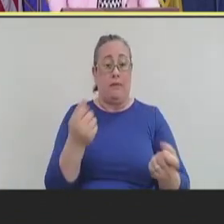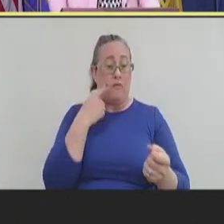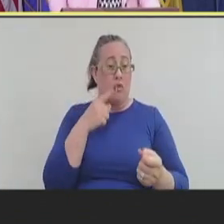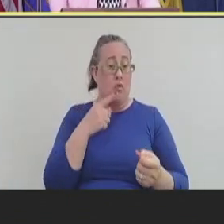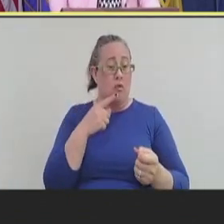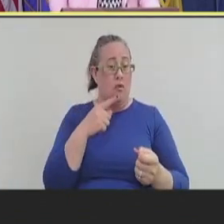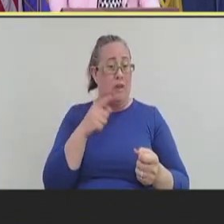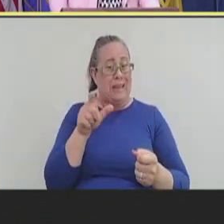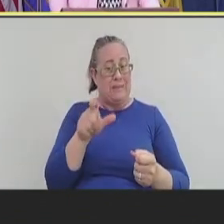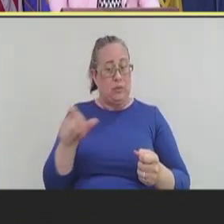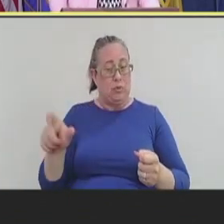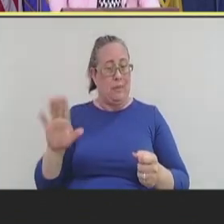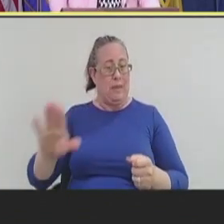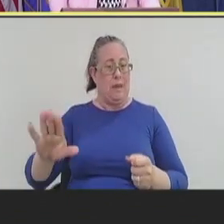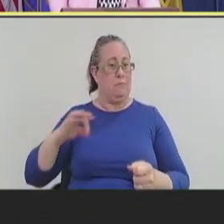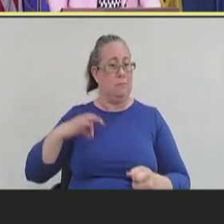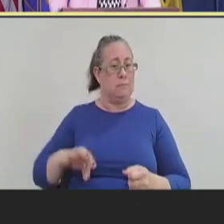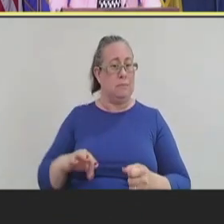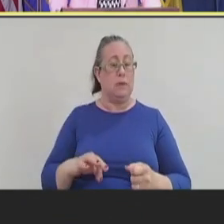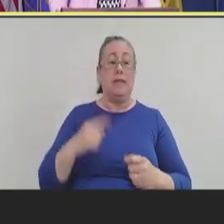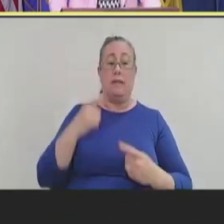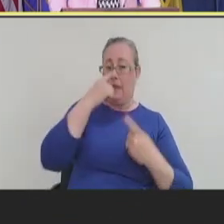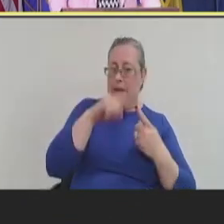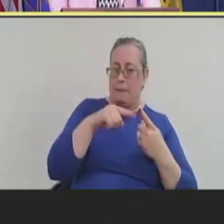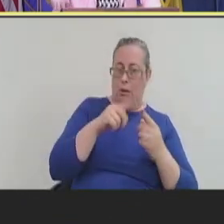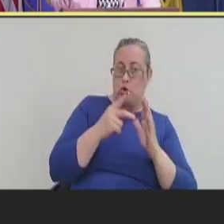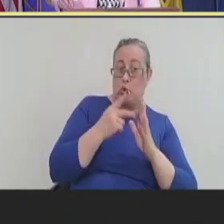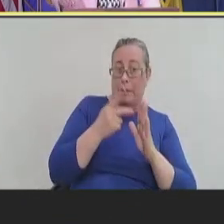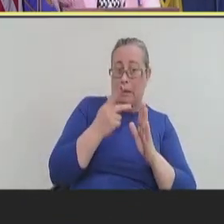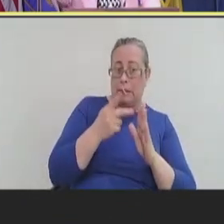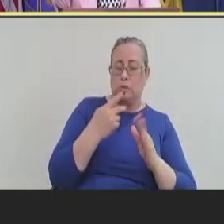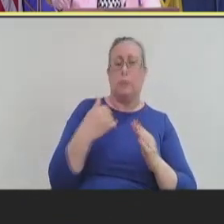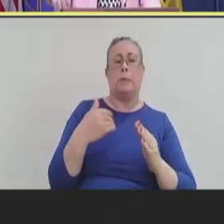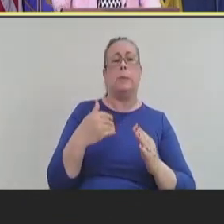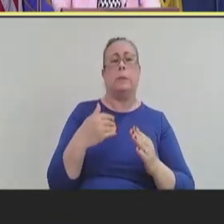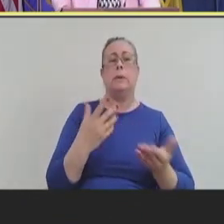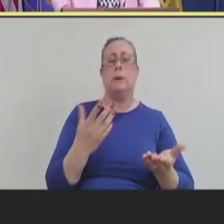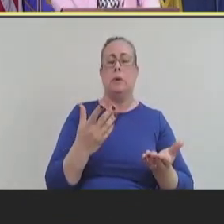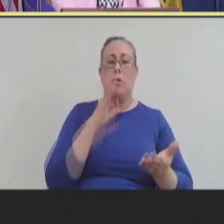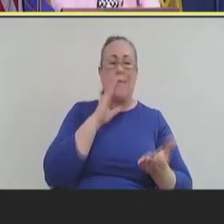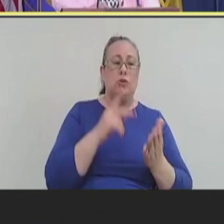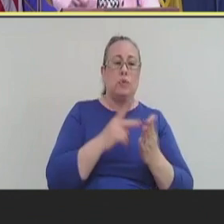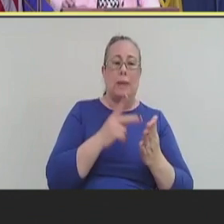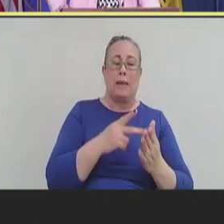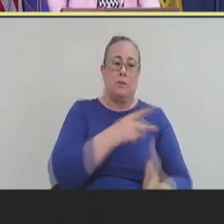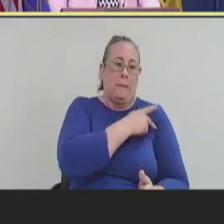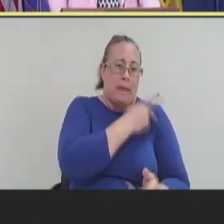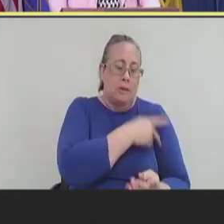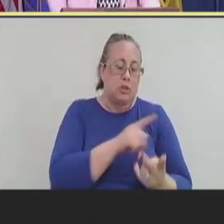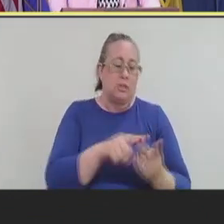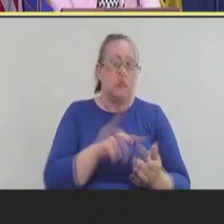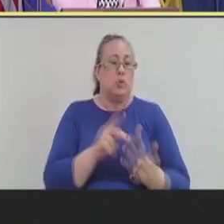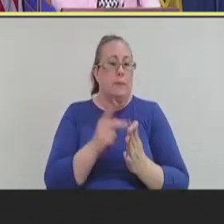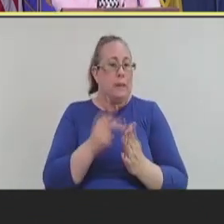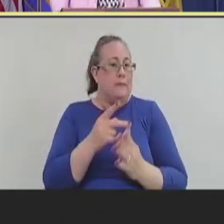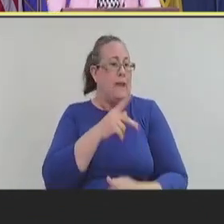Thinking about deduplication, there's always going to be duplicates. There's going to be duplicates of patients. There's going to be duplicates of vaccines. There's going to be duplicates of